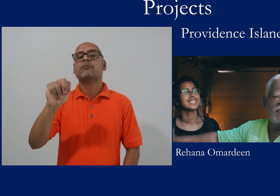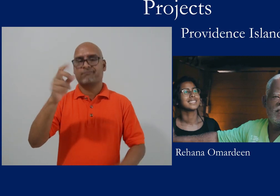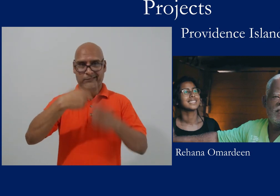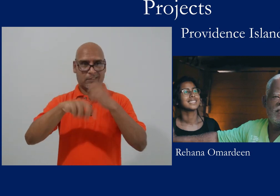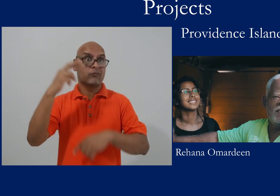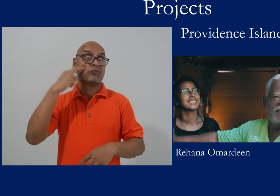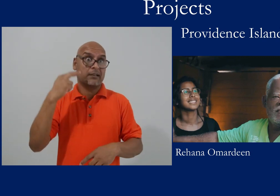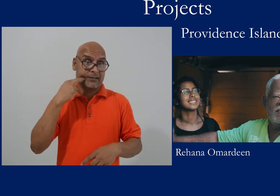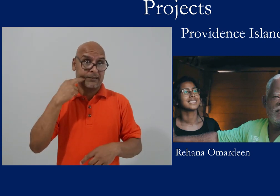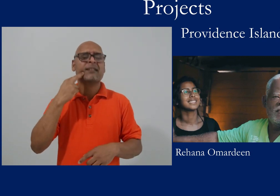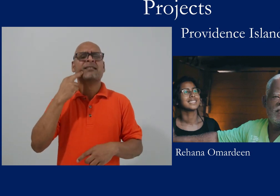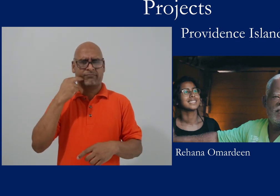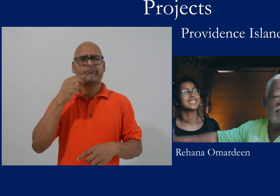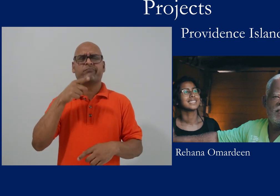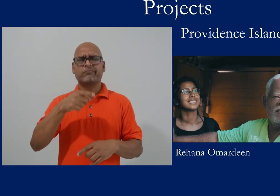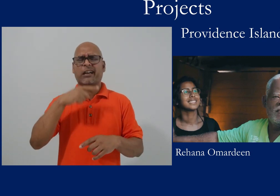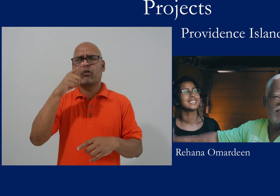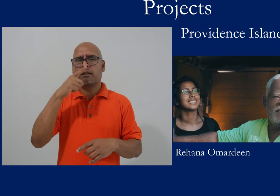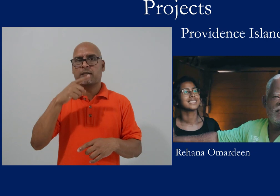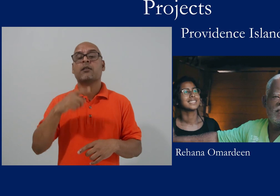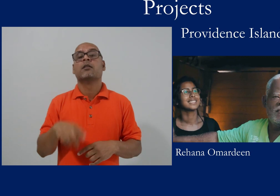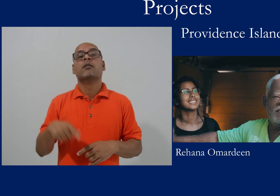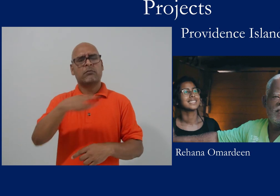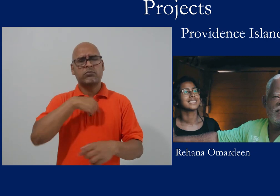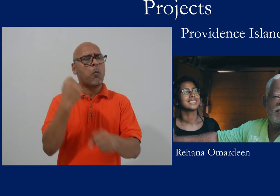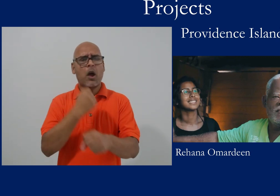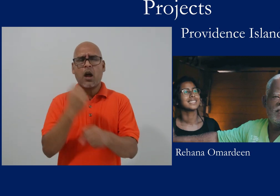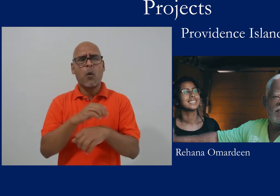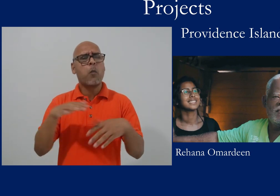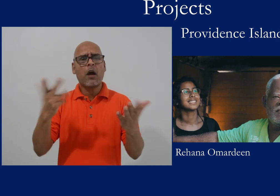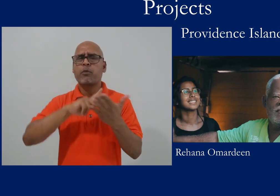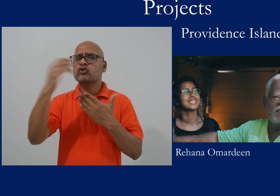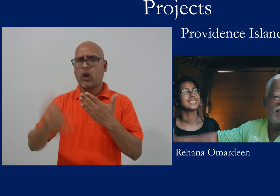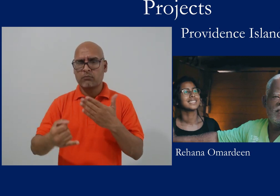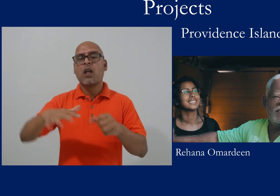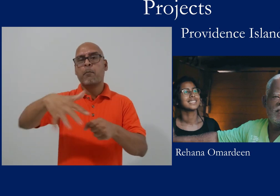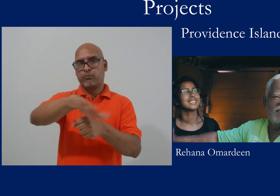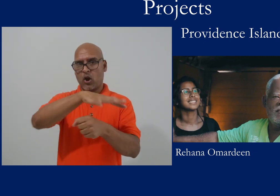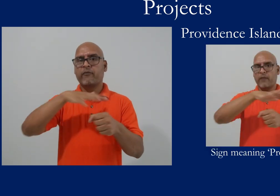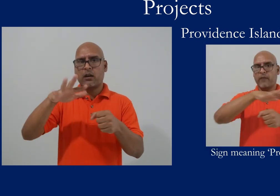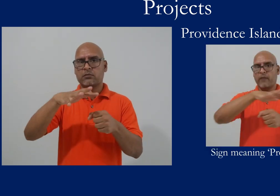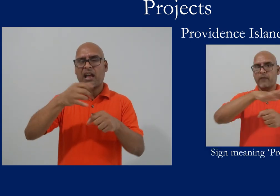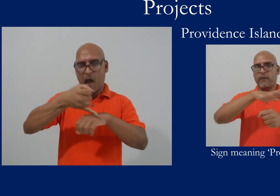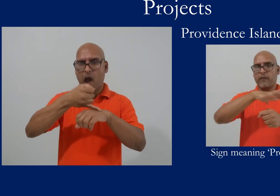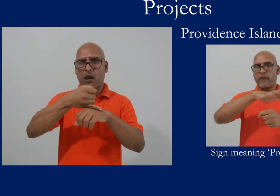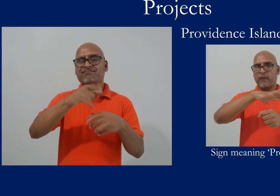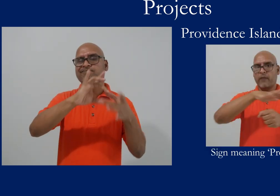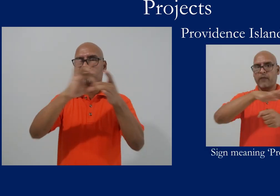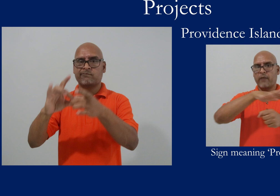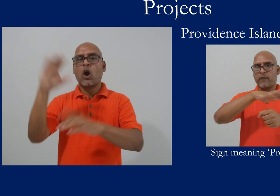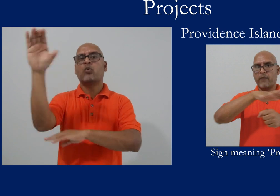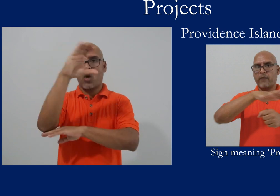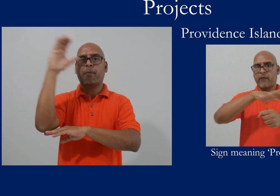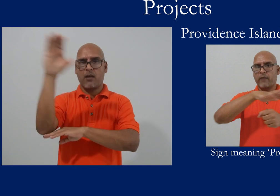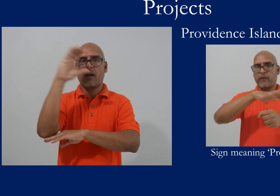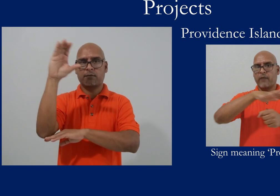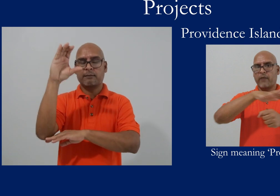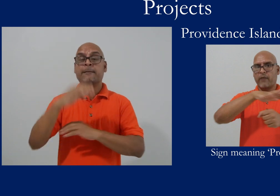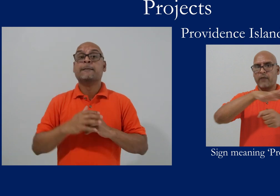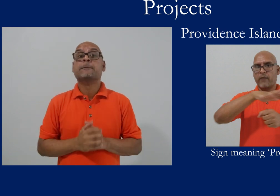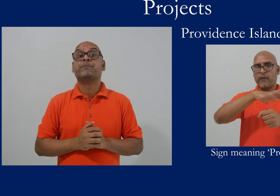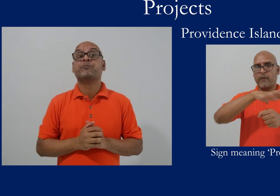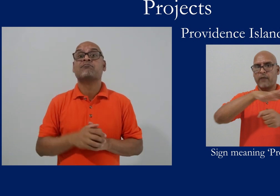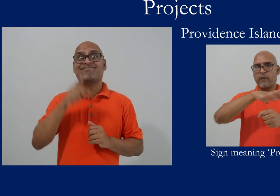is her name sign, she's a hearing researcher -- on a project in Providence Island in Colombia.